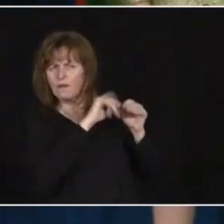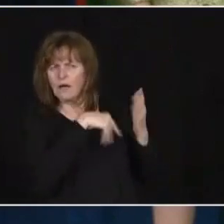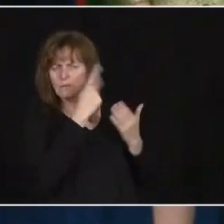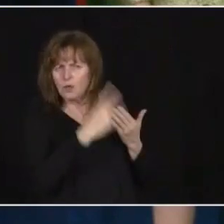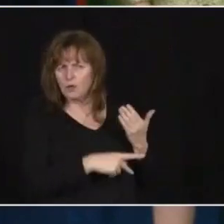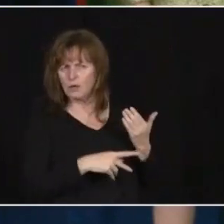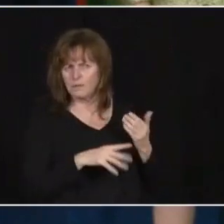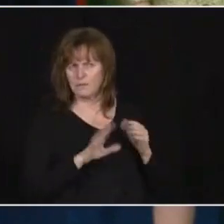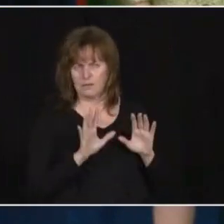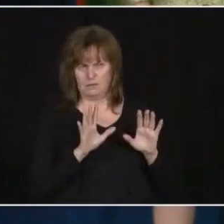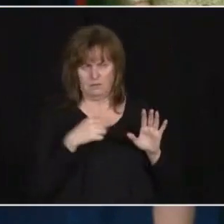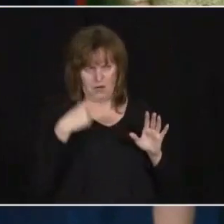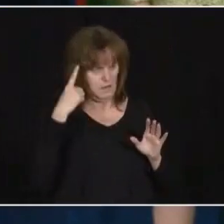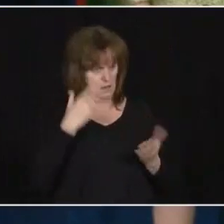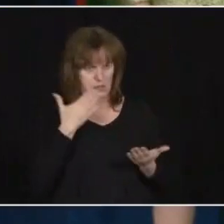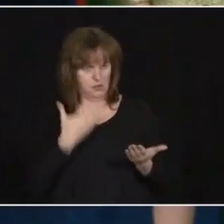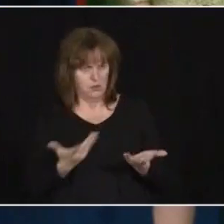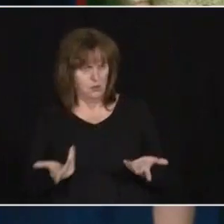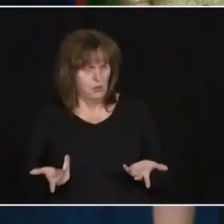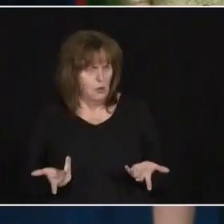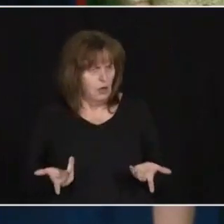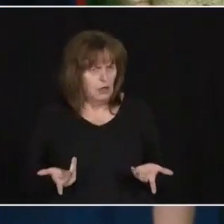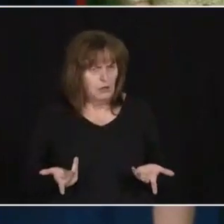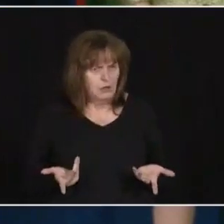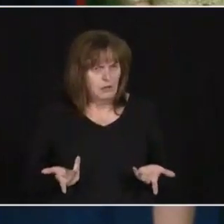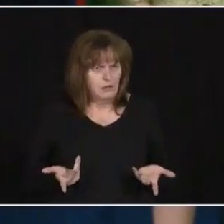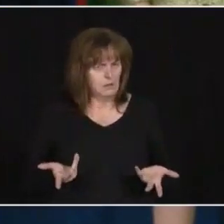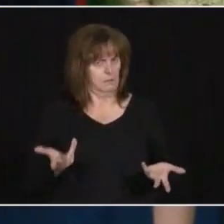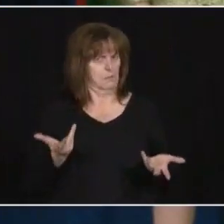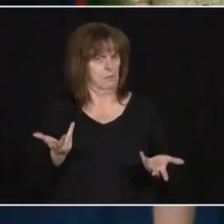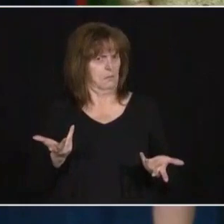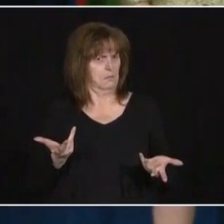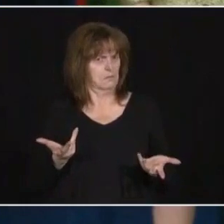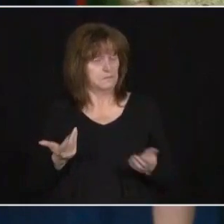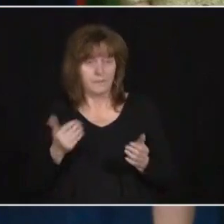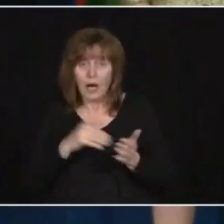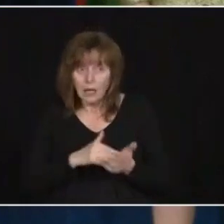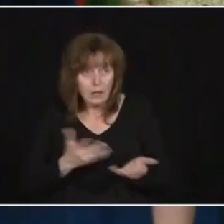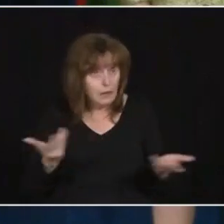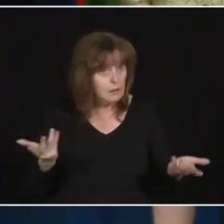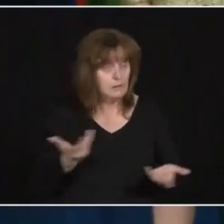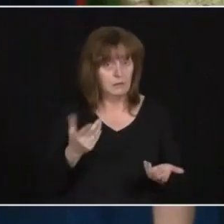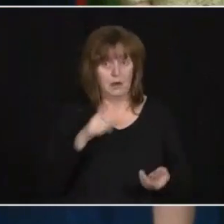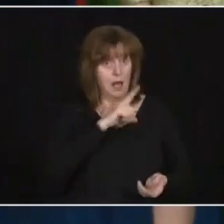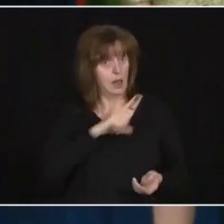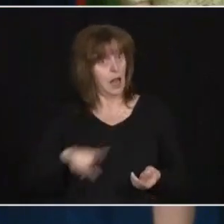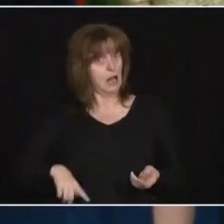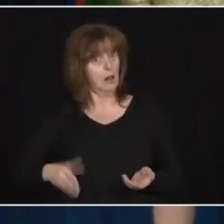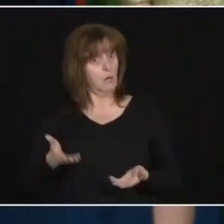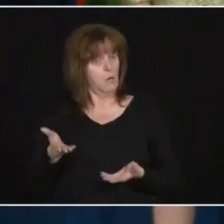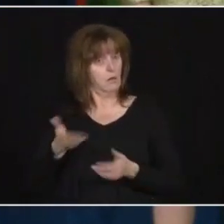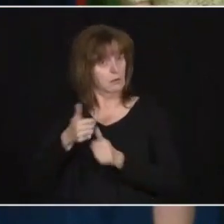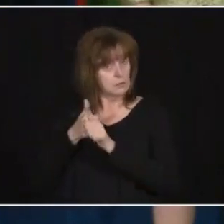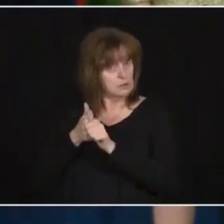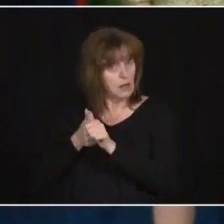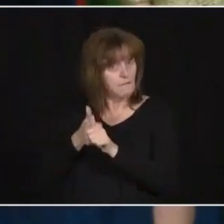landlords, but I think it's a pretty attractive deal if you're looking at, again,